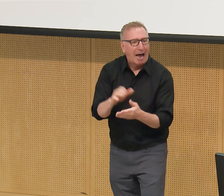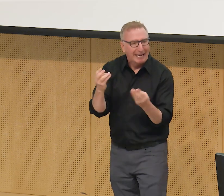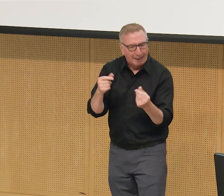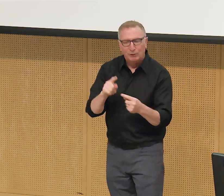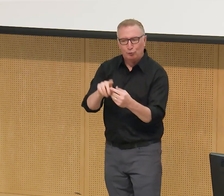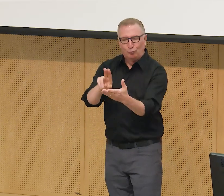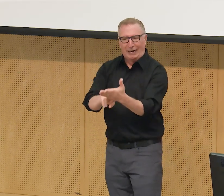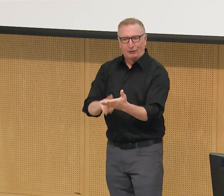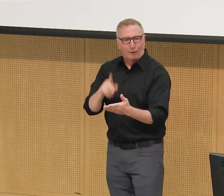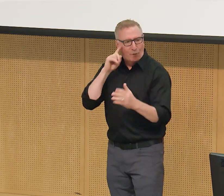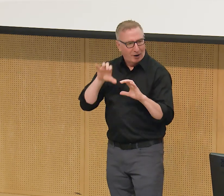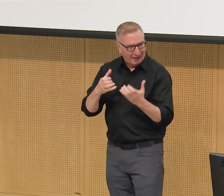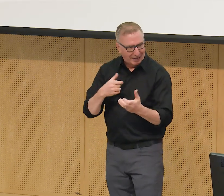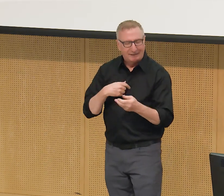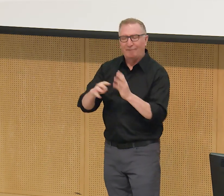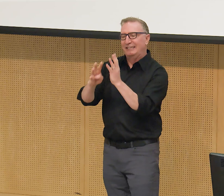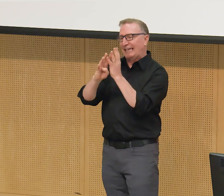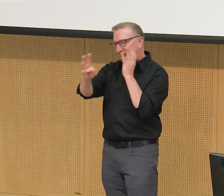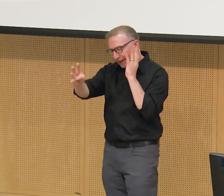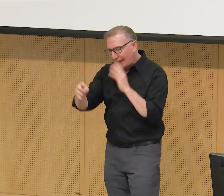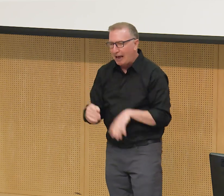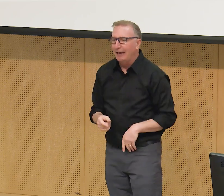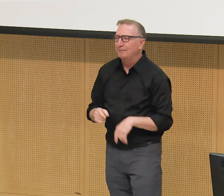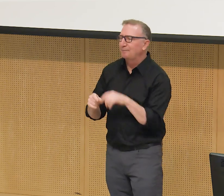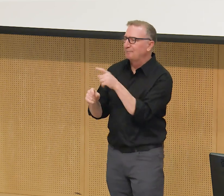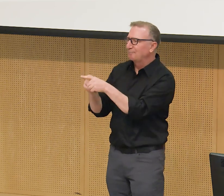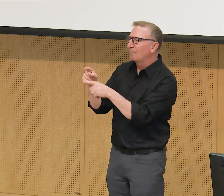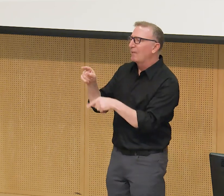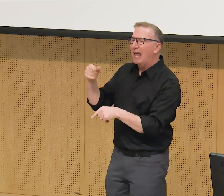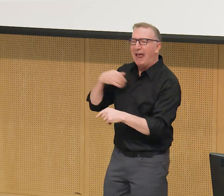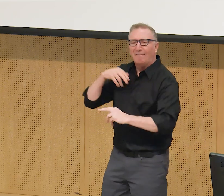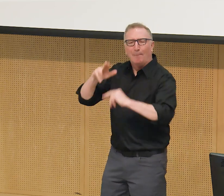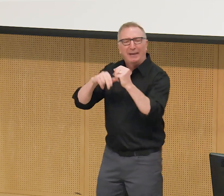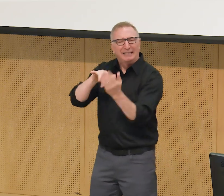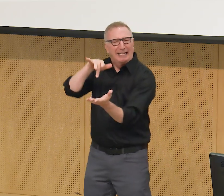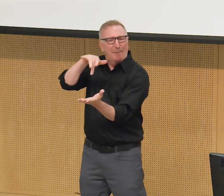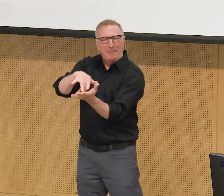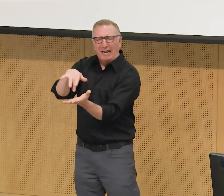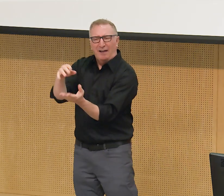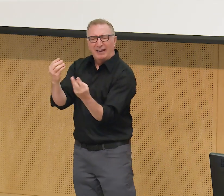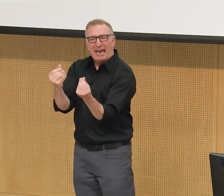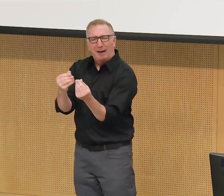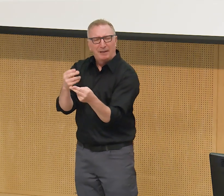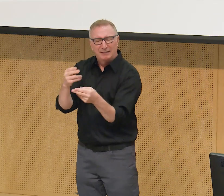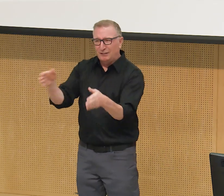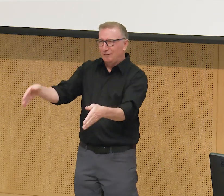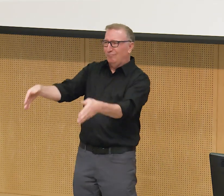So, I got to campus to register for my classes in person. I was standing in line in a building